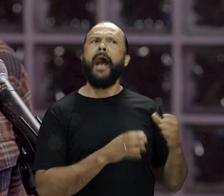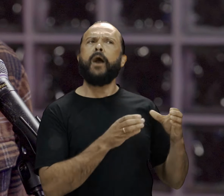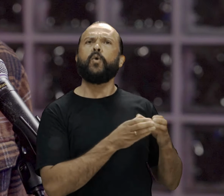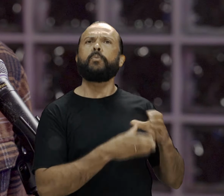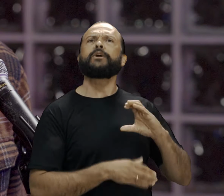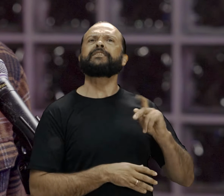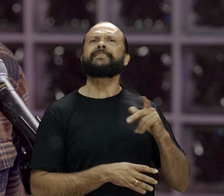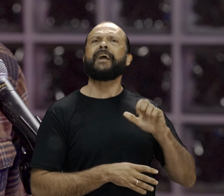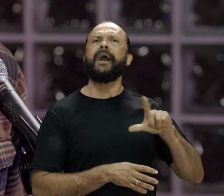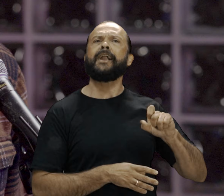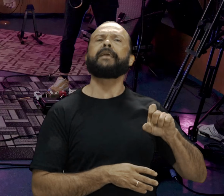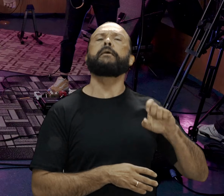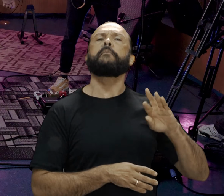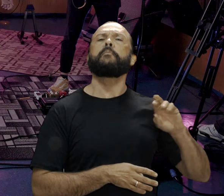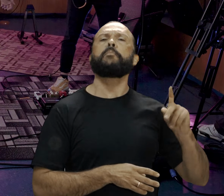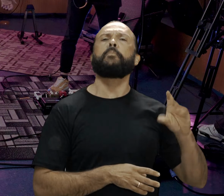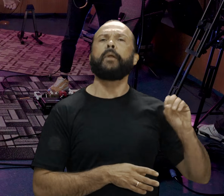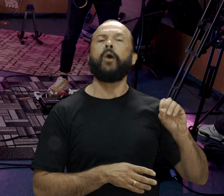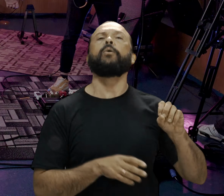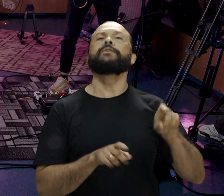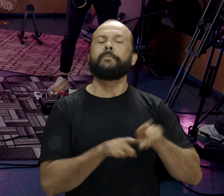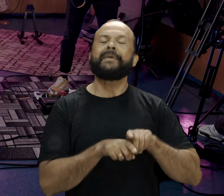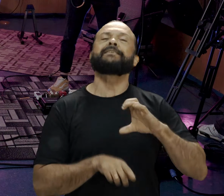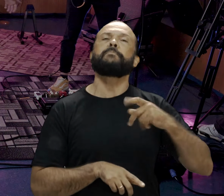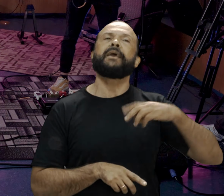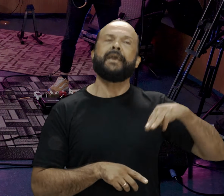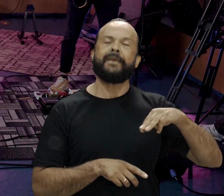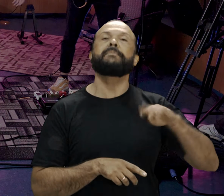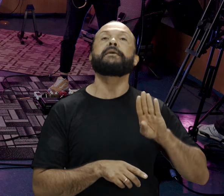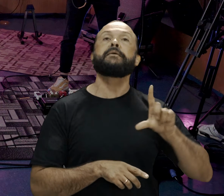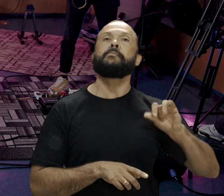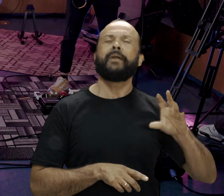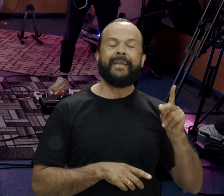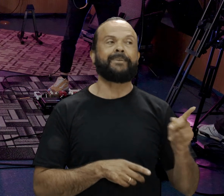So, it's a song that we like a lot, when we start playing we like to do it first to pull energy up there.